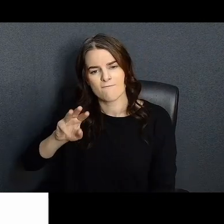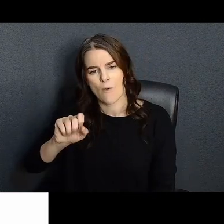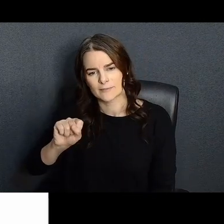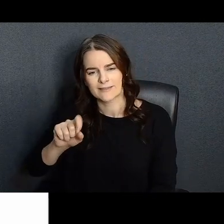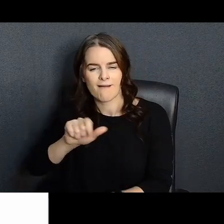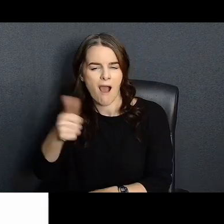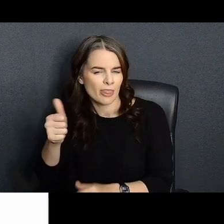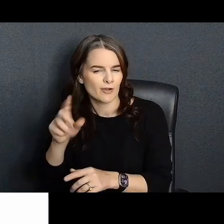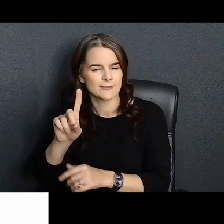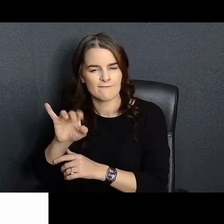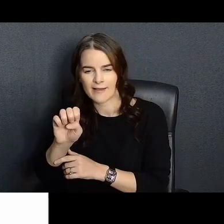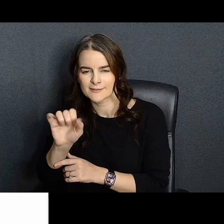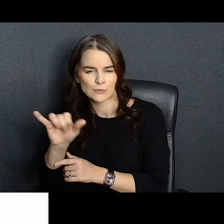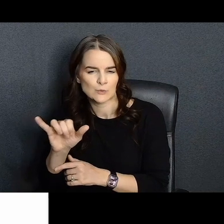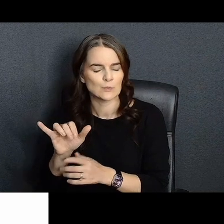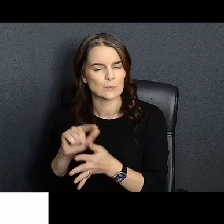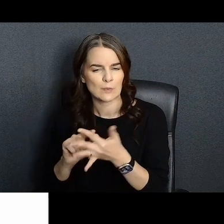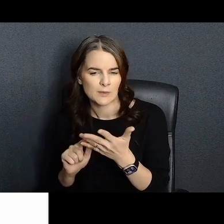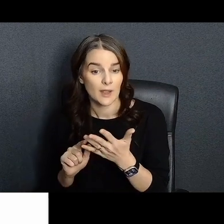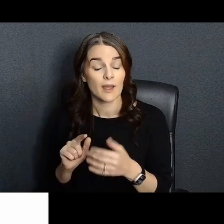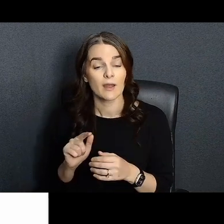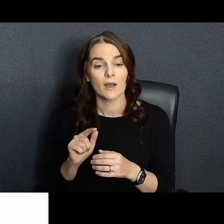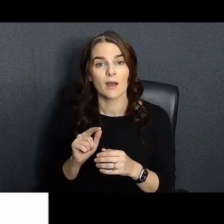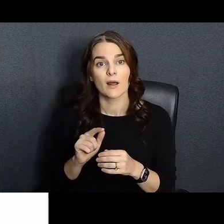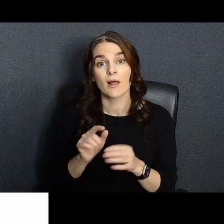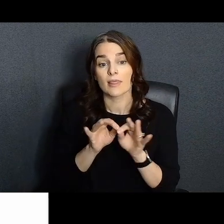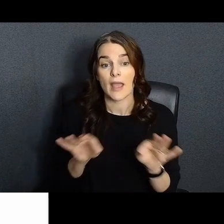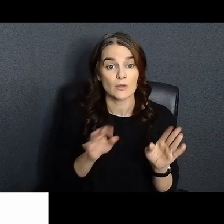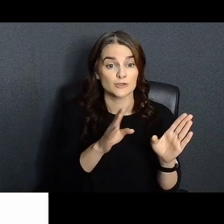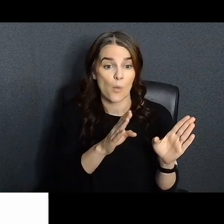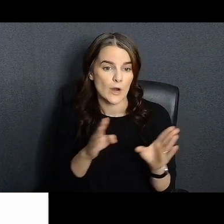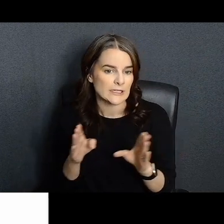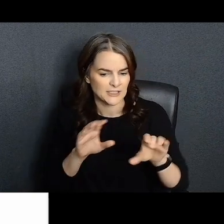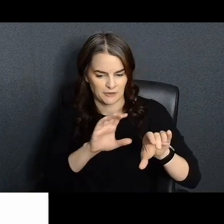So some language organization options